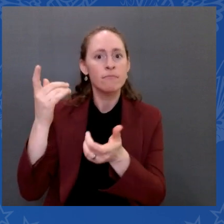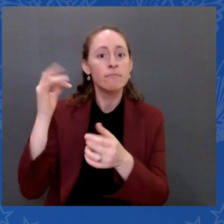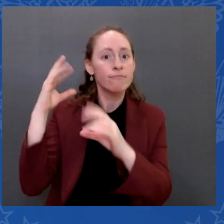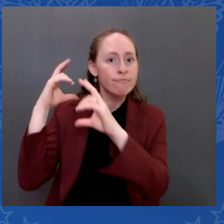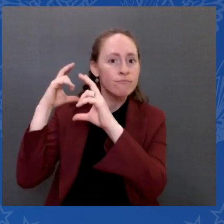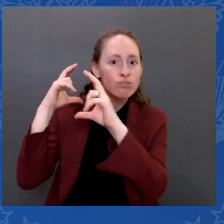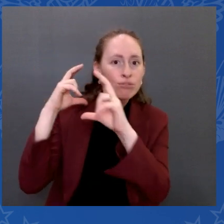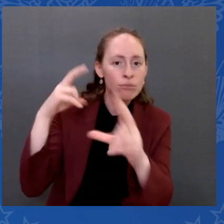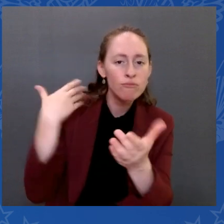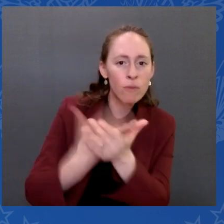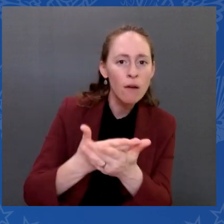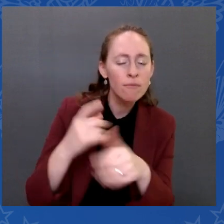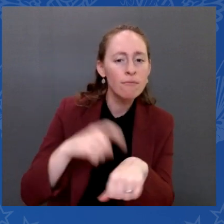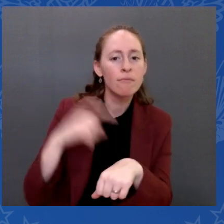on the coolest day you've got heating.